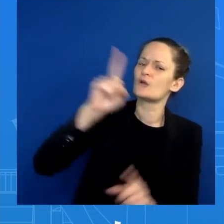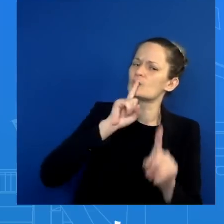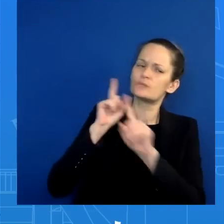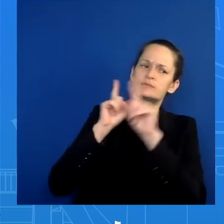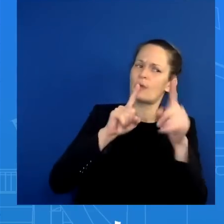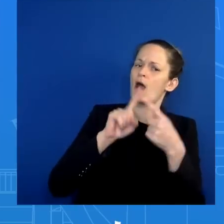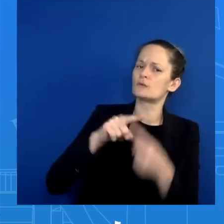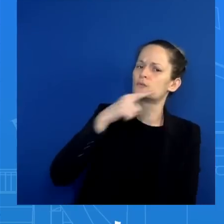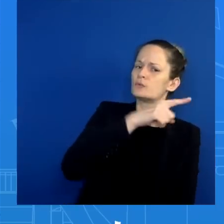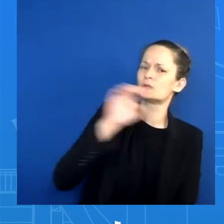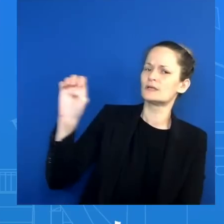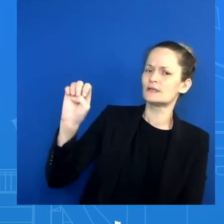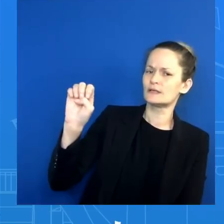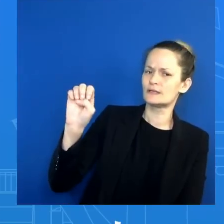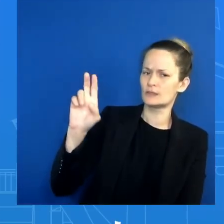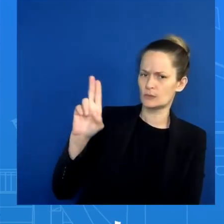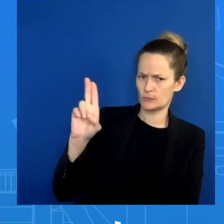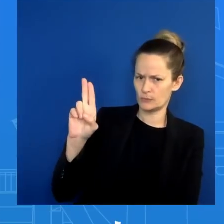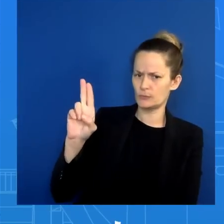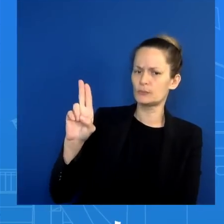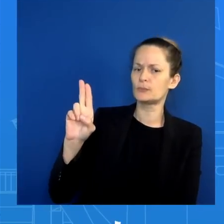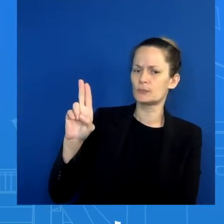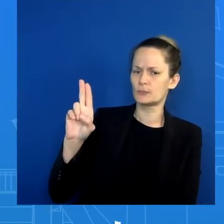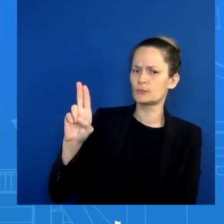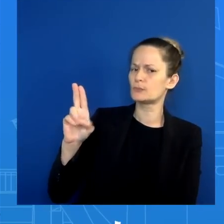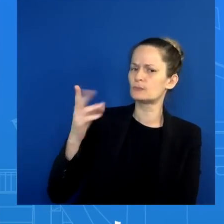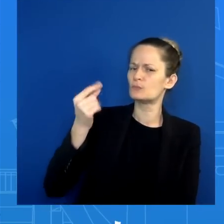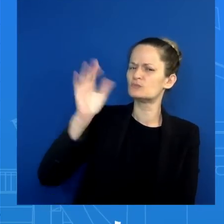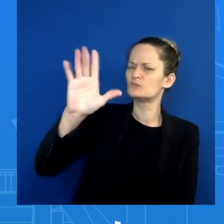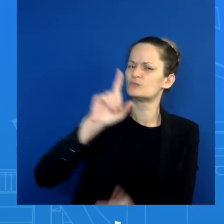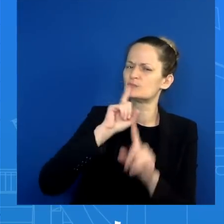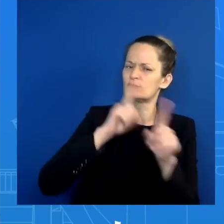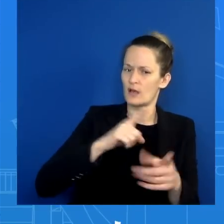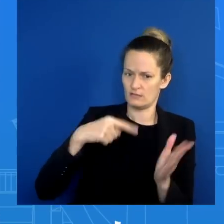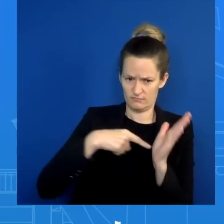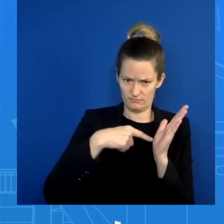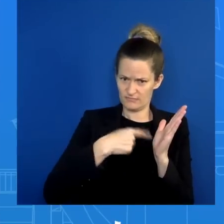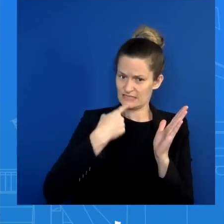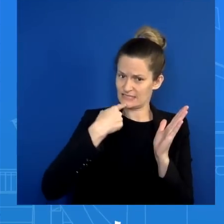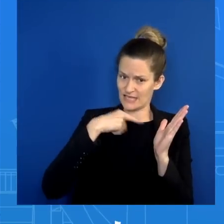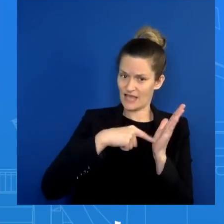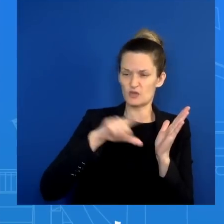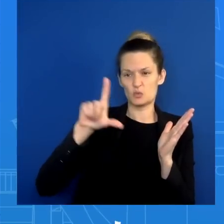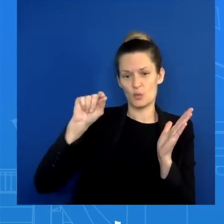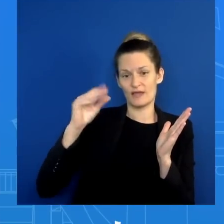we receive Iran's comments on the EU's proposed final text and we're reviewing them now.